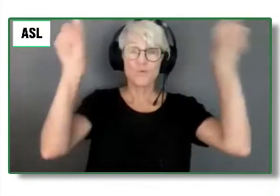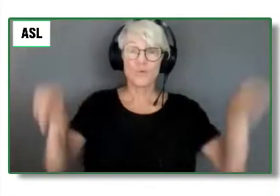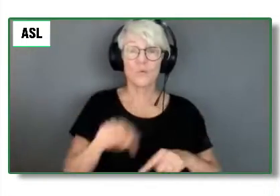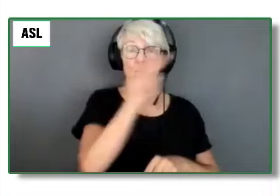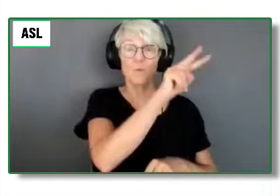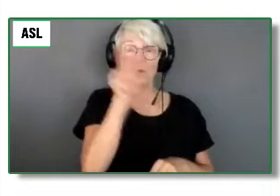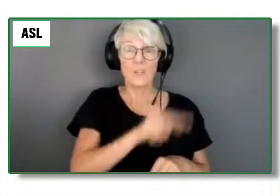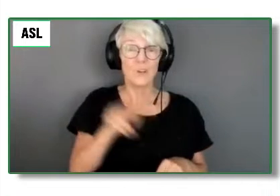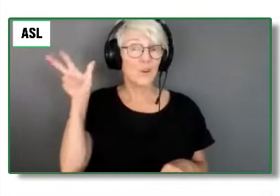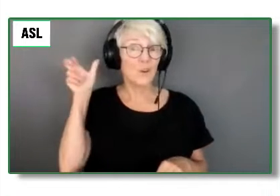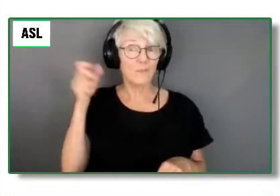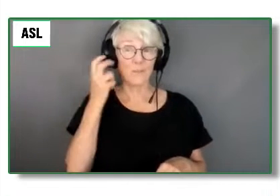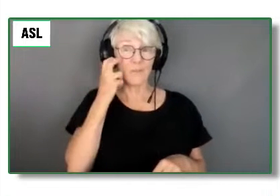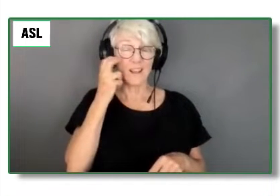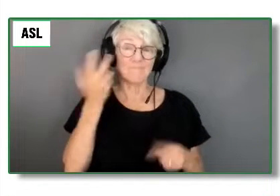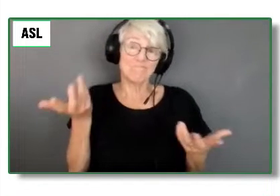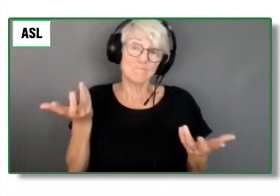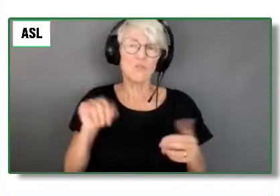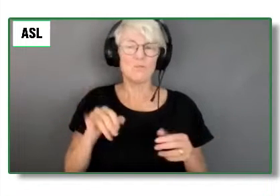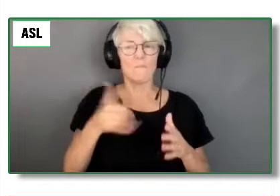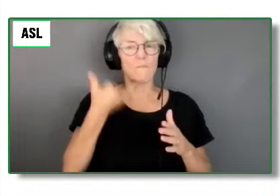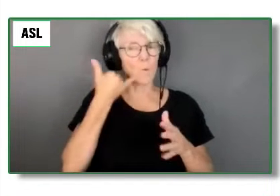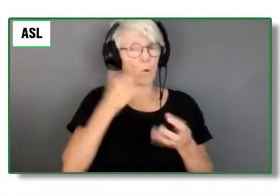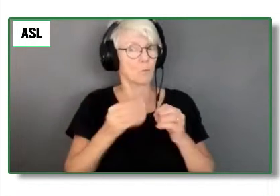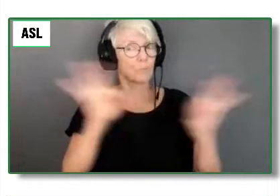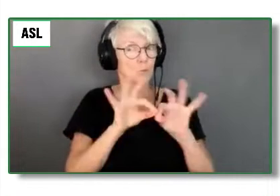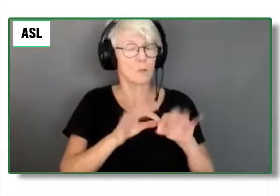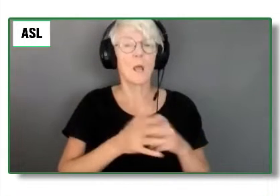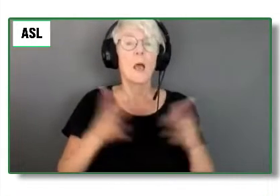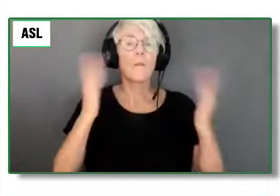Then there's historical exclusion you know, the adage - build in and they will